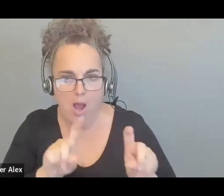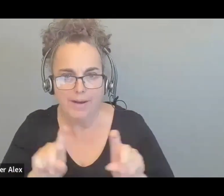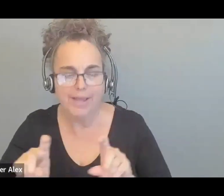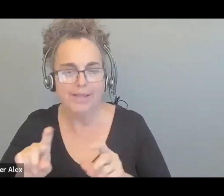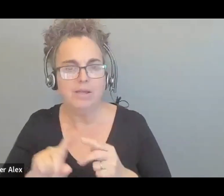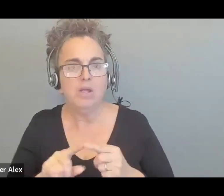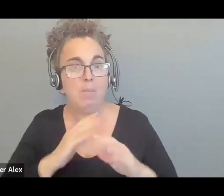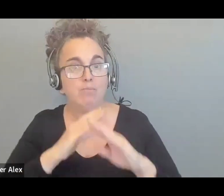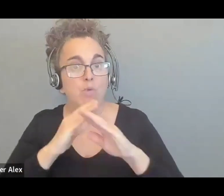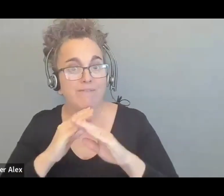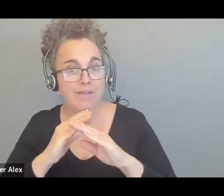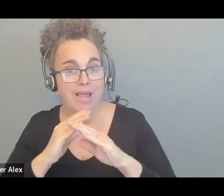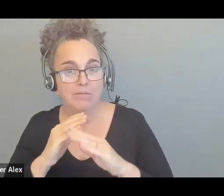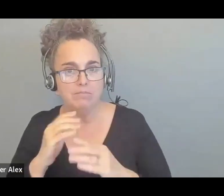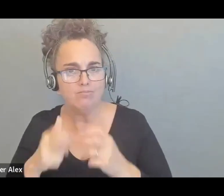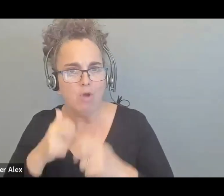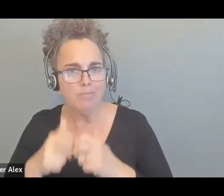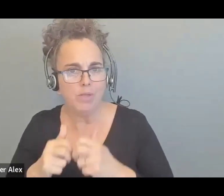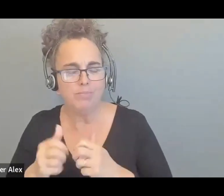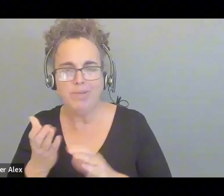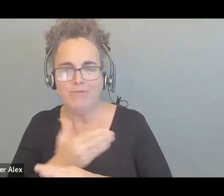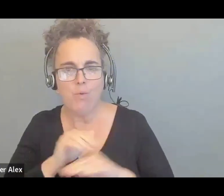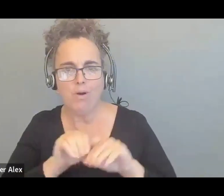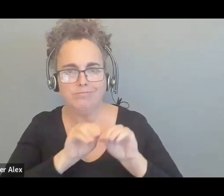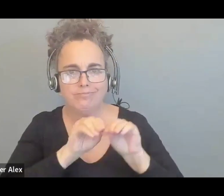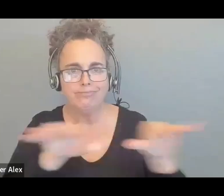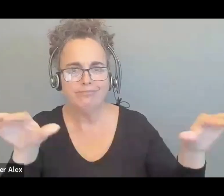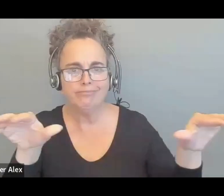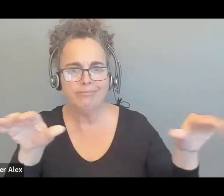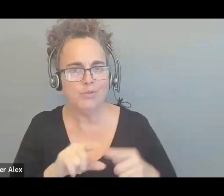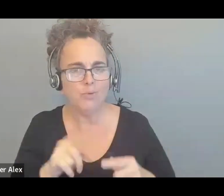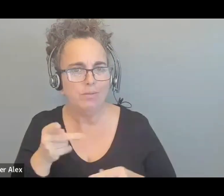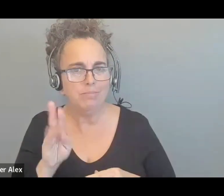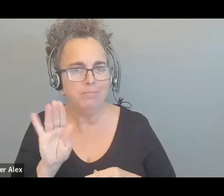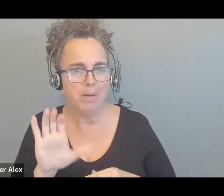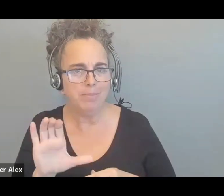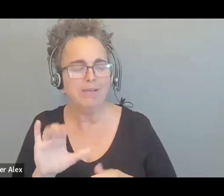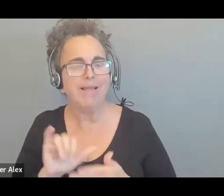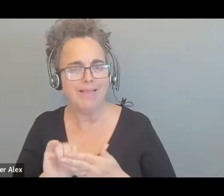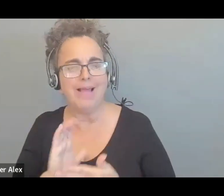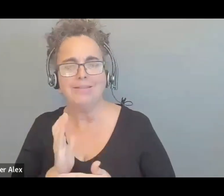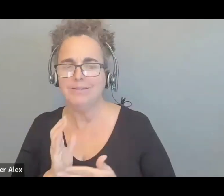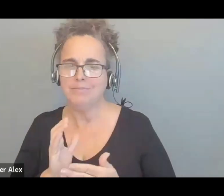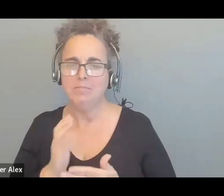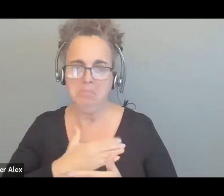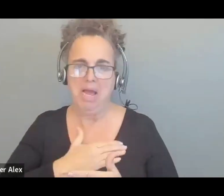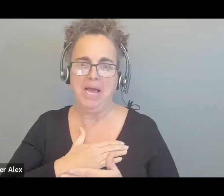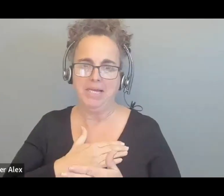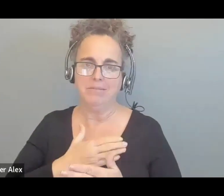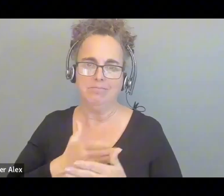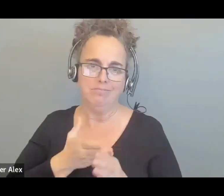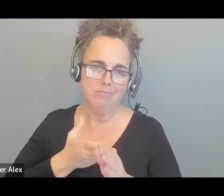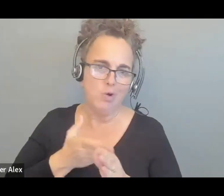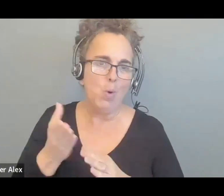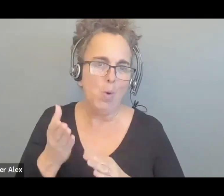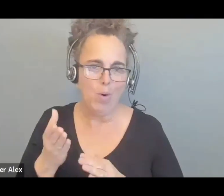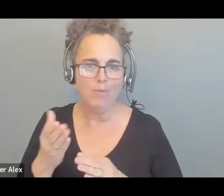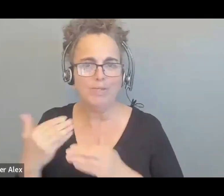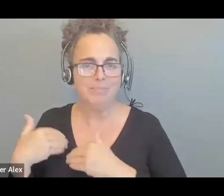to the public is the core responsibilities that I've been performing for the past like eight years.